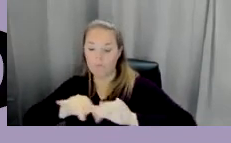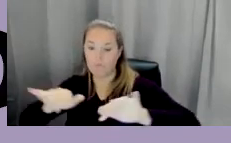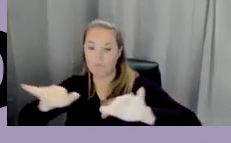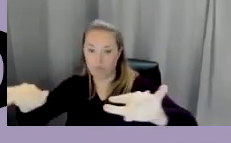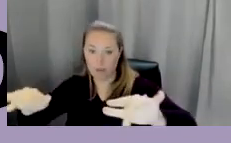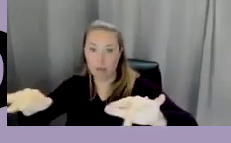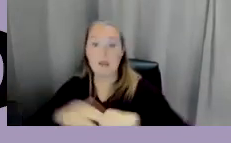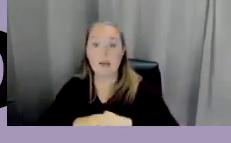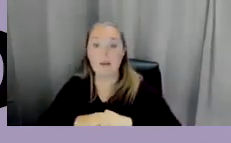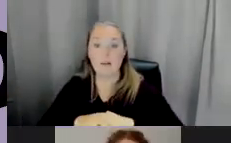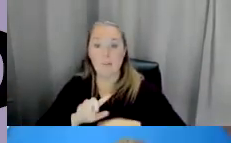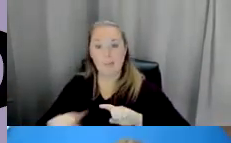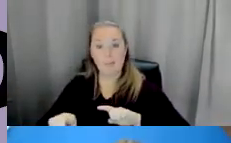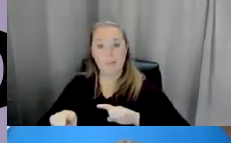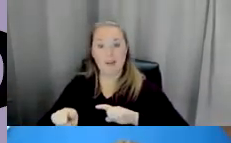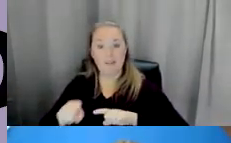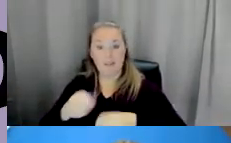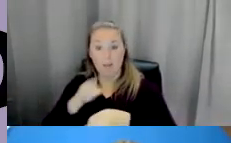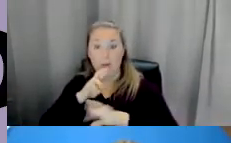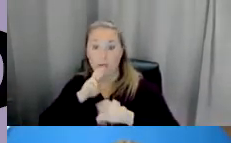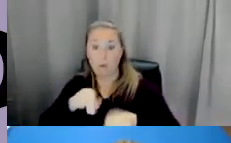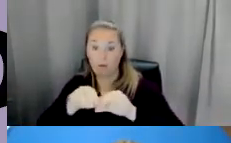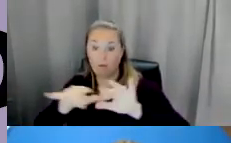THE RFP SAYS THE APPLICANT WILL BE EXPECTED TO